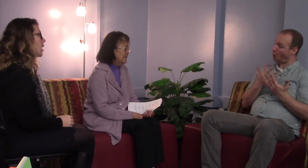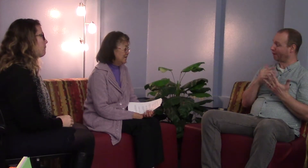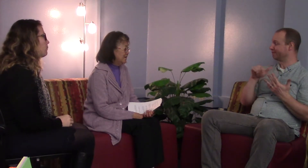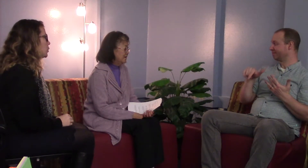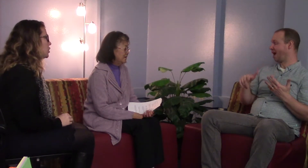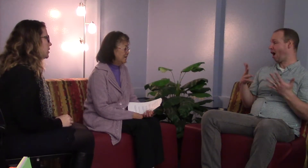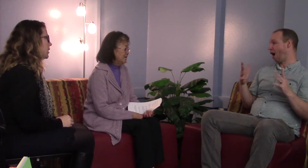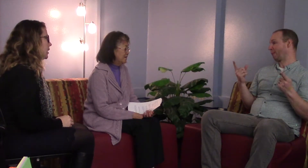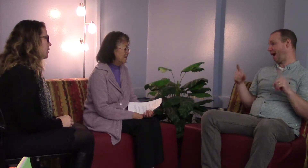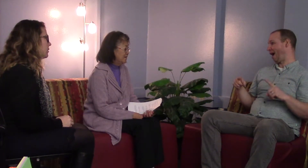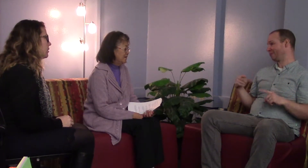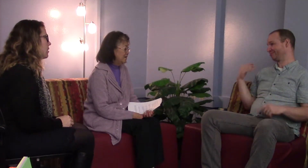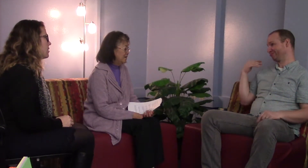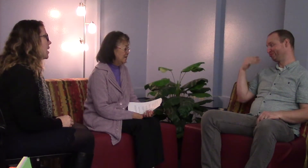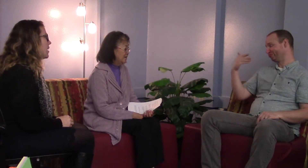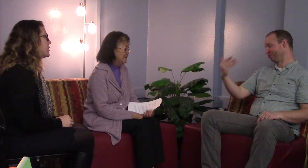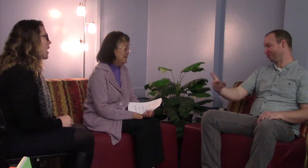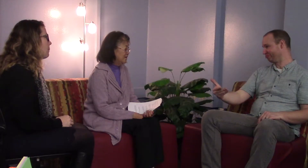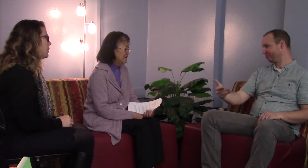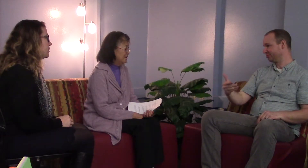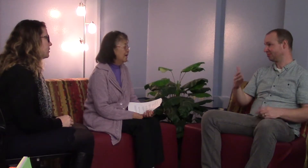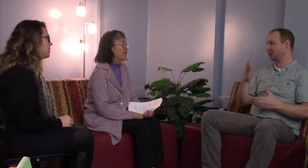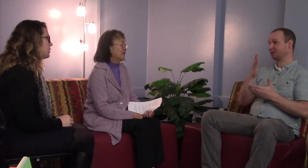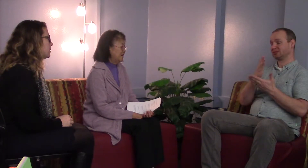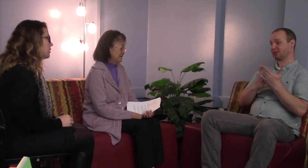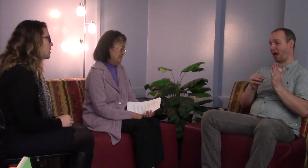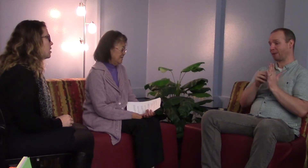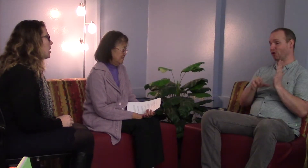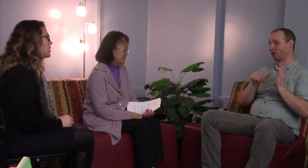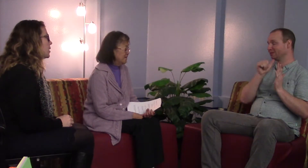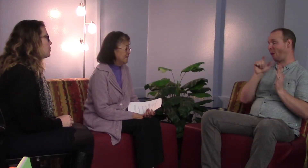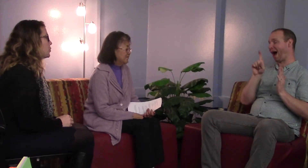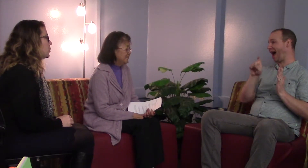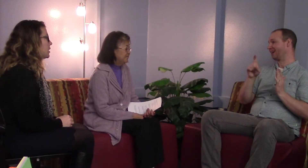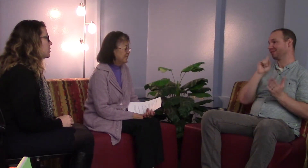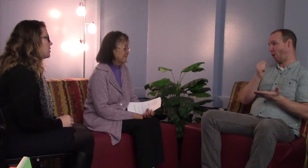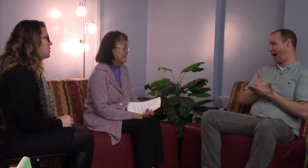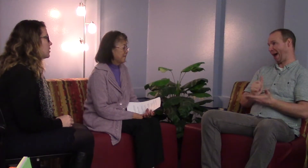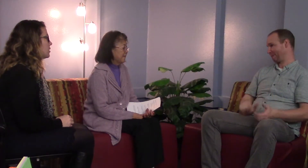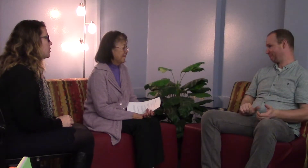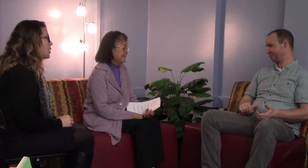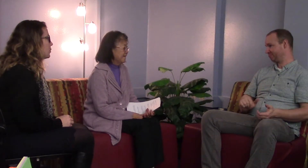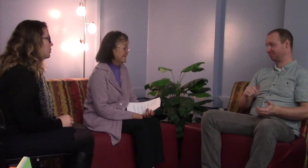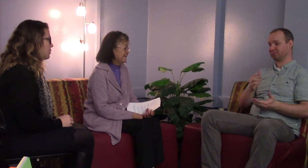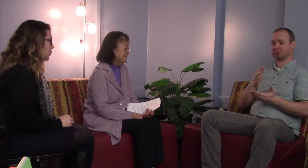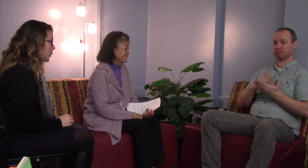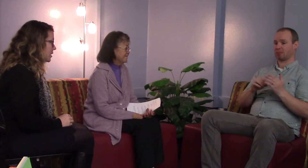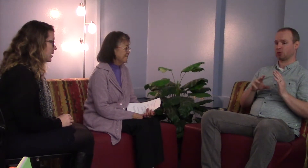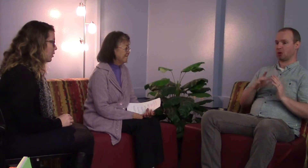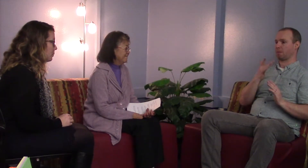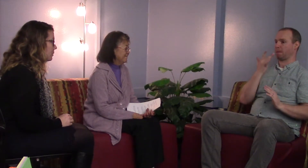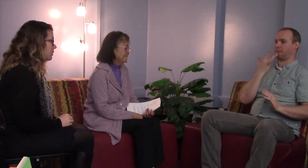Unfortunately, that has happened. Some students don't request help.